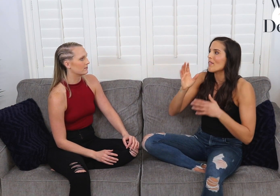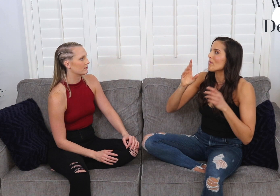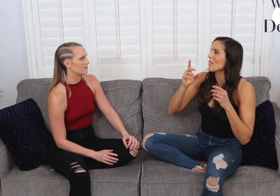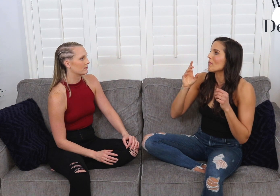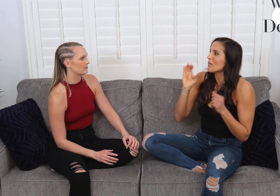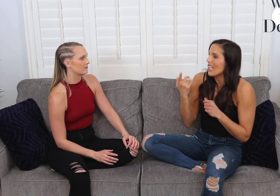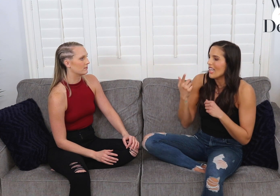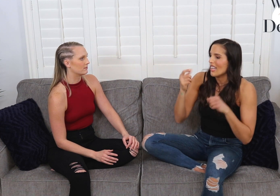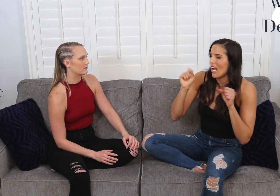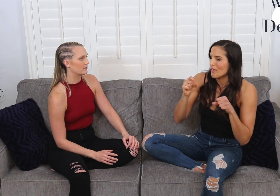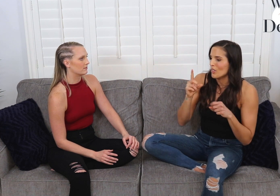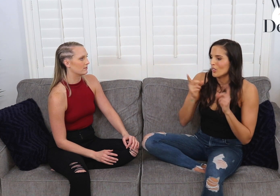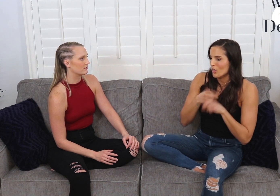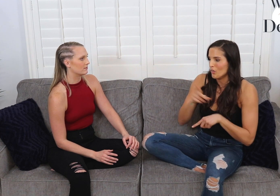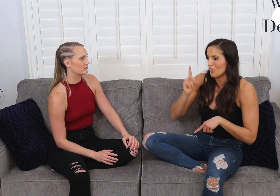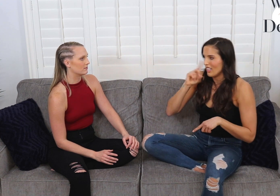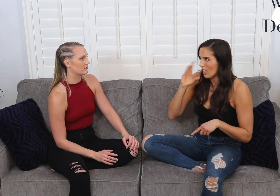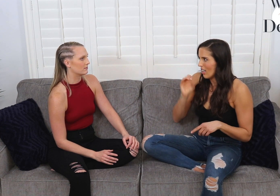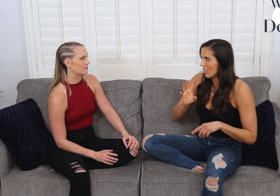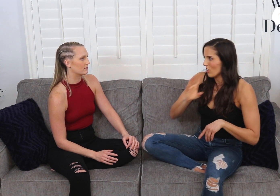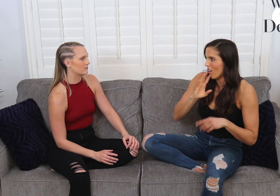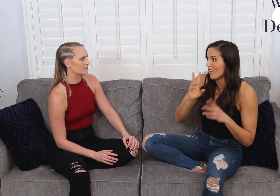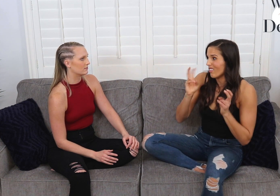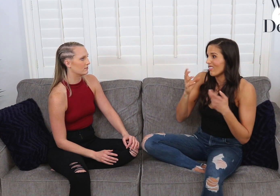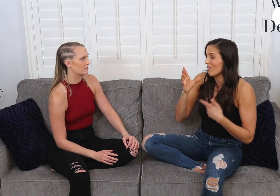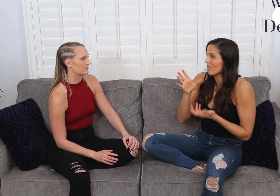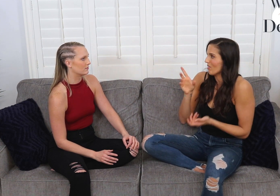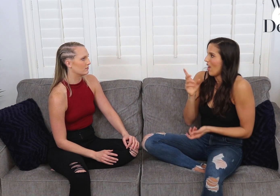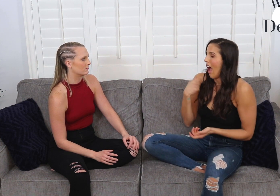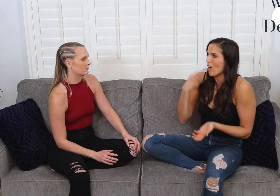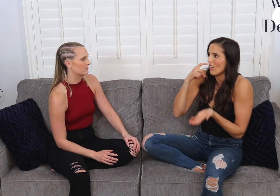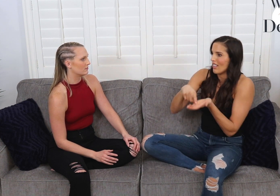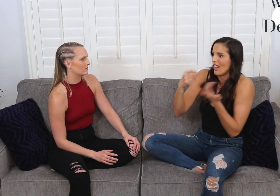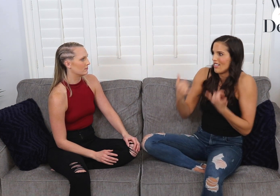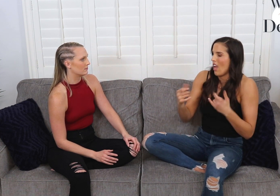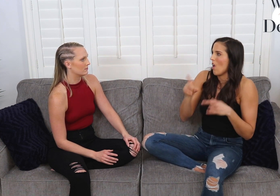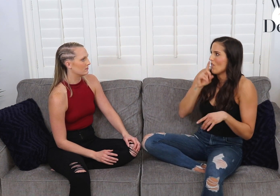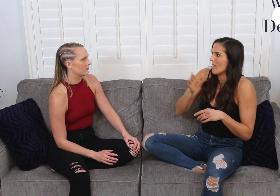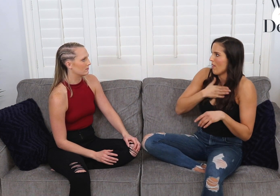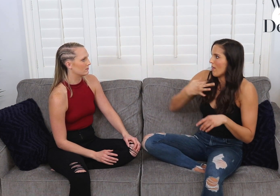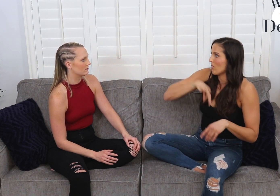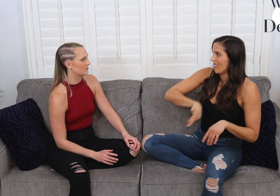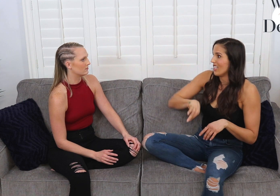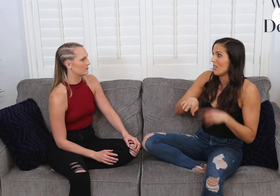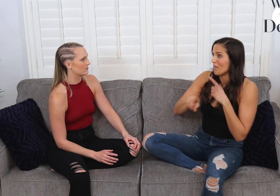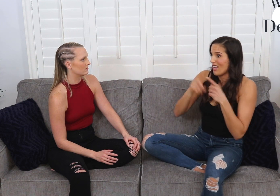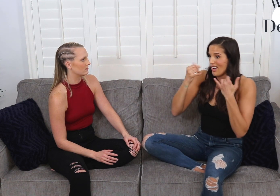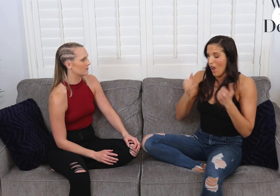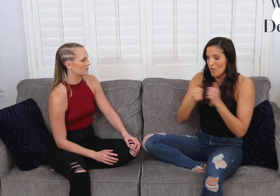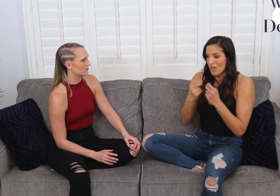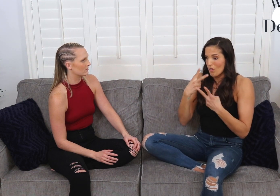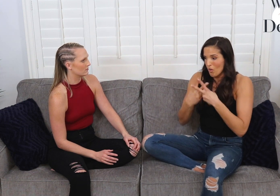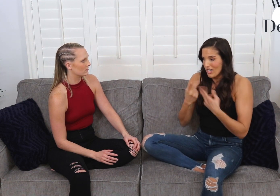And for me being able to hear and talk I've acknowledged now that that is my privilege.